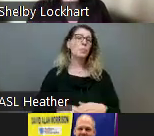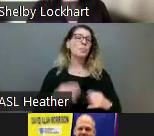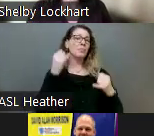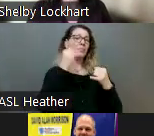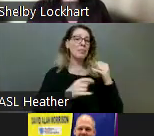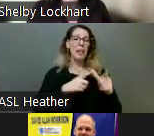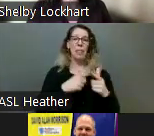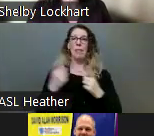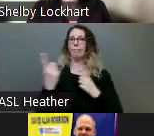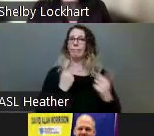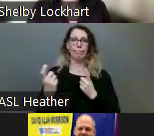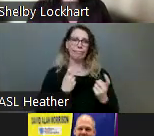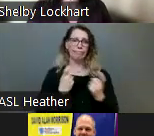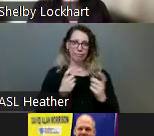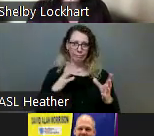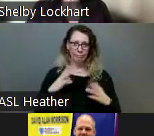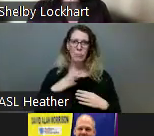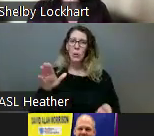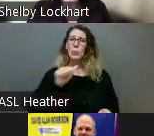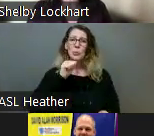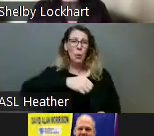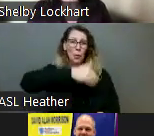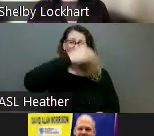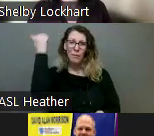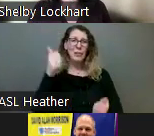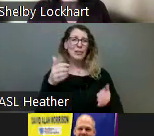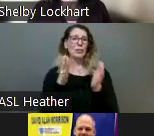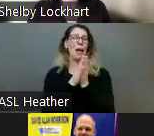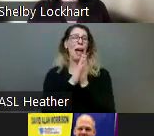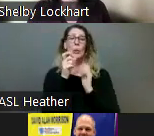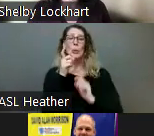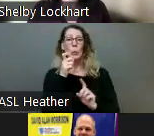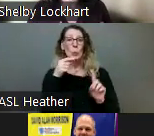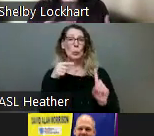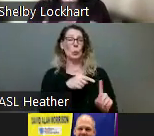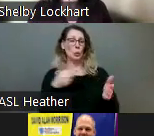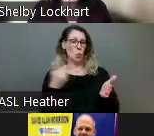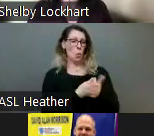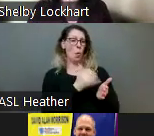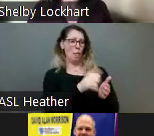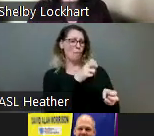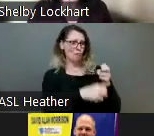questions - don't forget to ask people closest to the problem what it is that they need